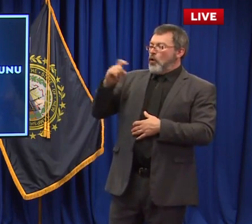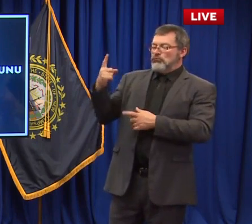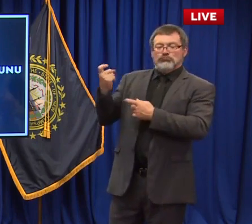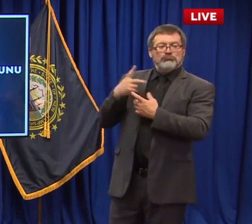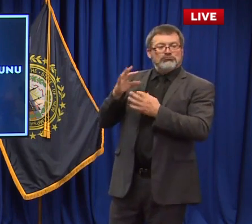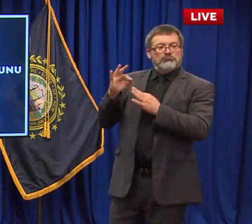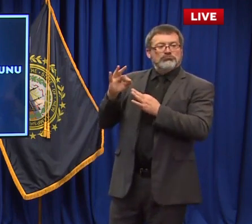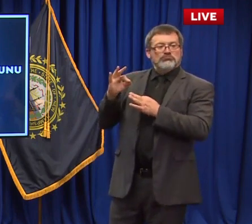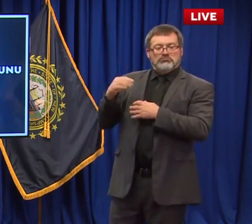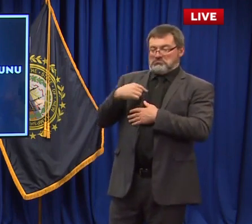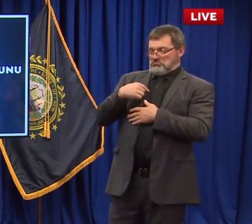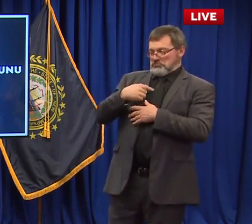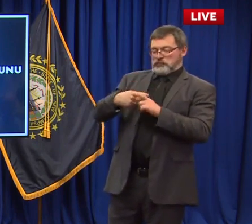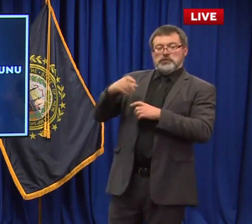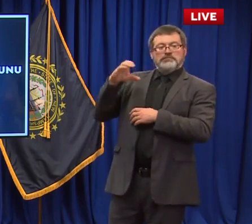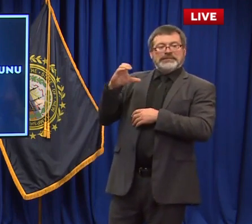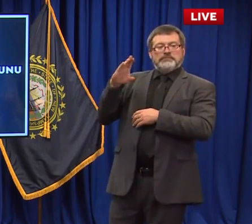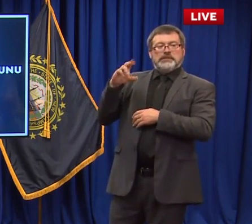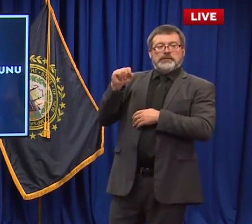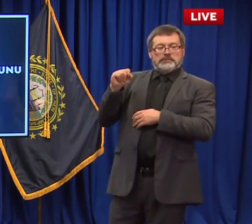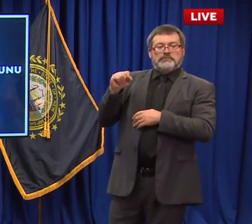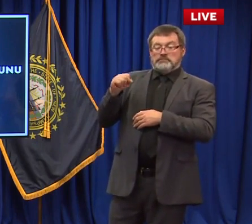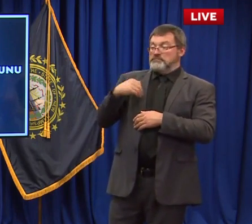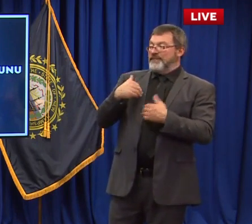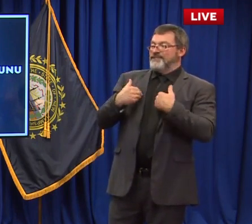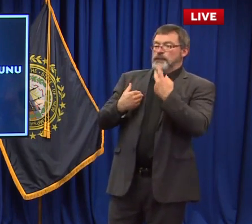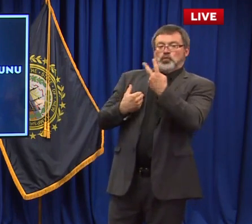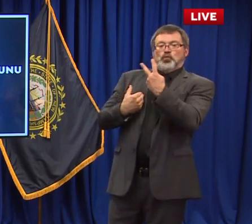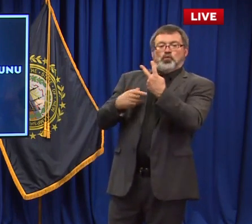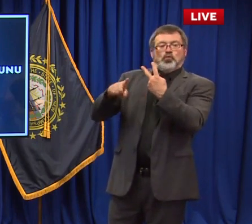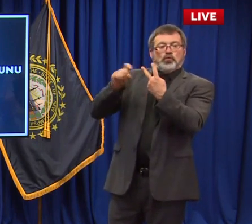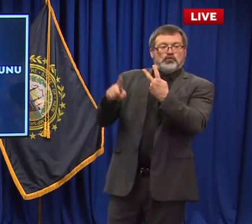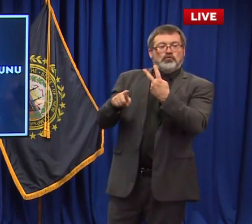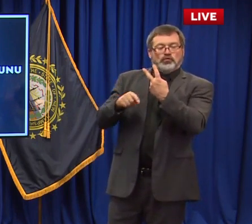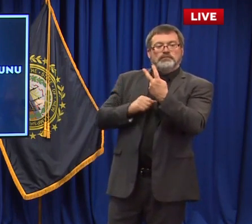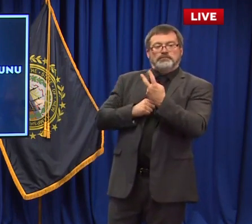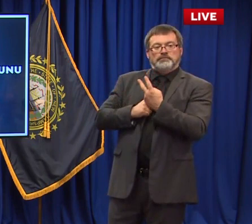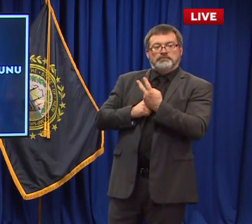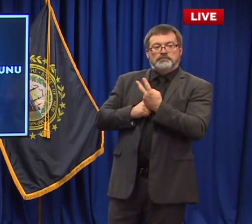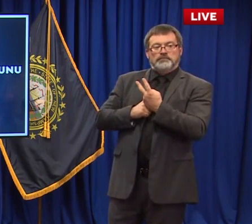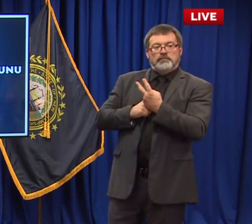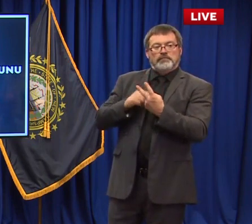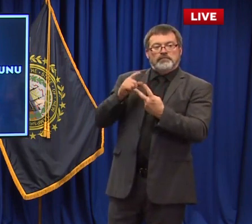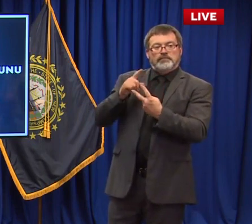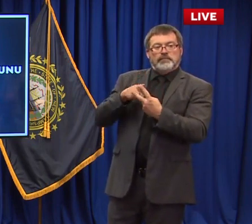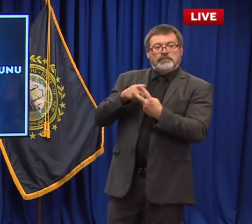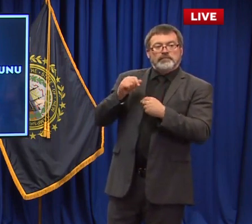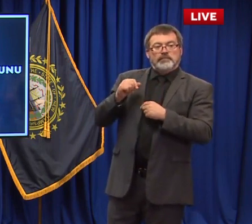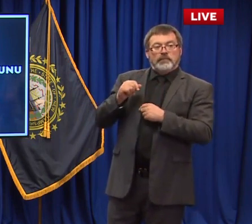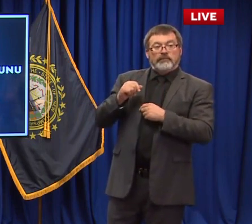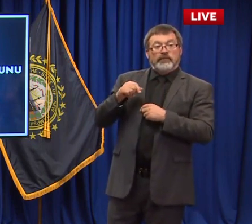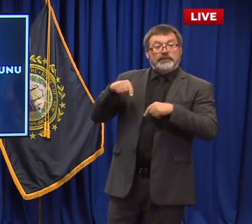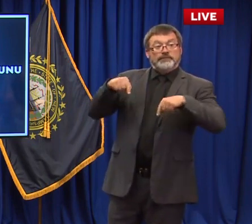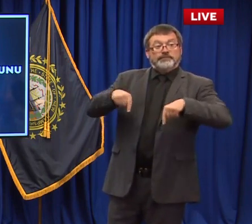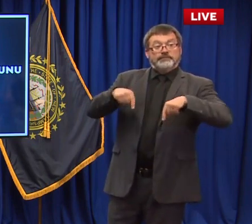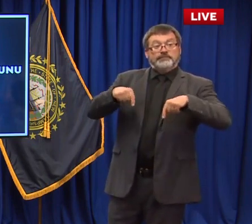THANK YOU FOR TAKE THE QUESTION, GOVERNOR. TWO QUESTIONS.